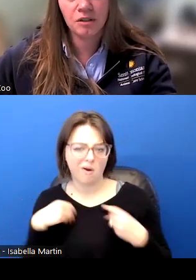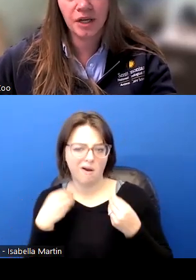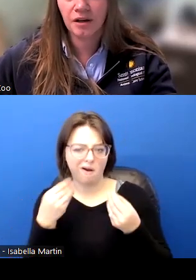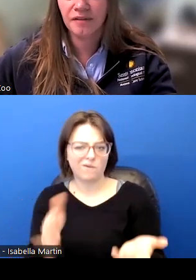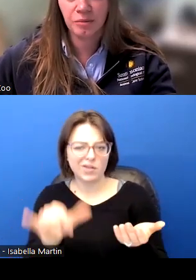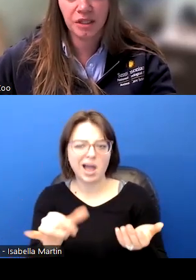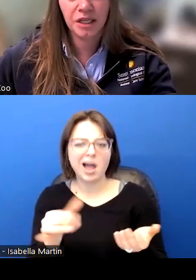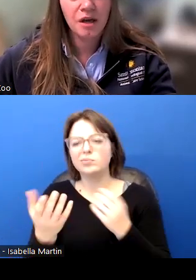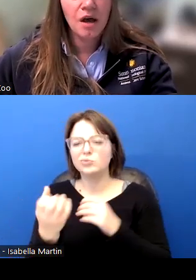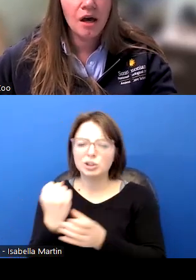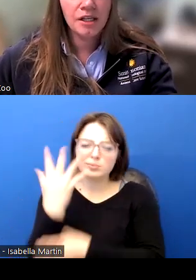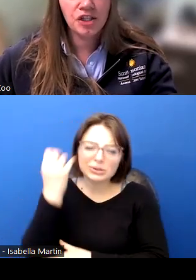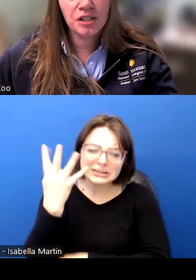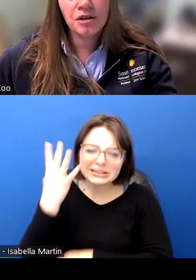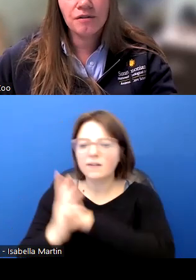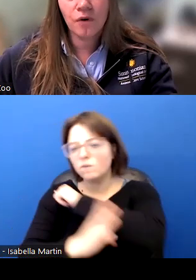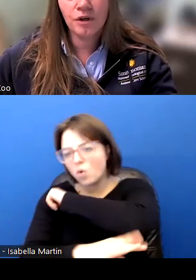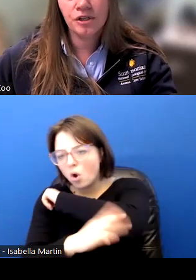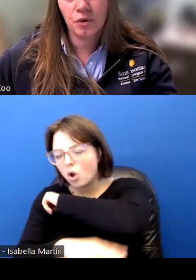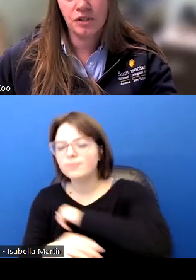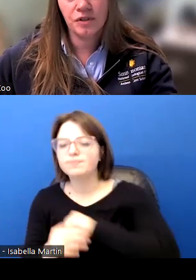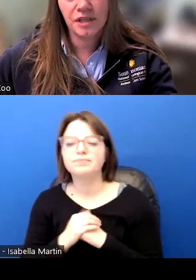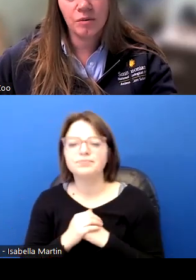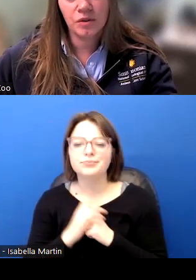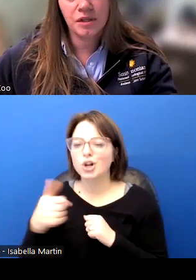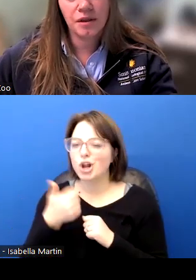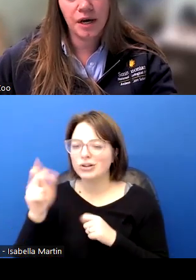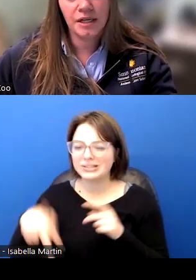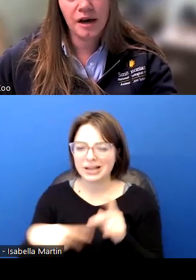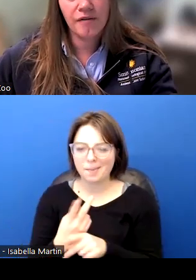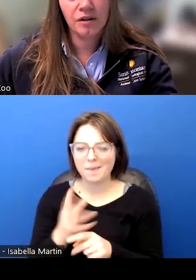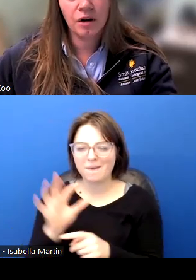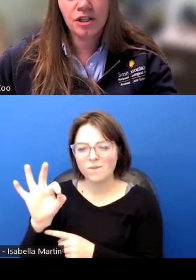depending on availability and it's just another forage source for these animals that have a large